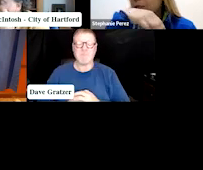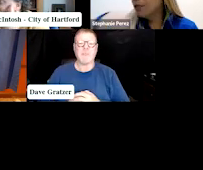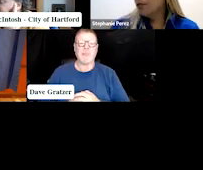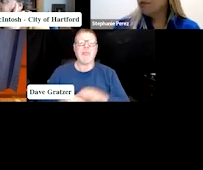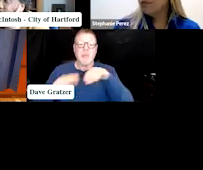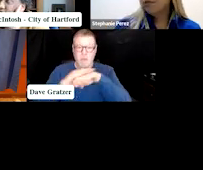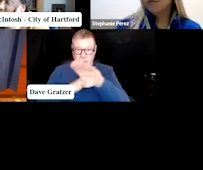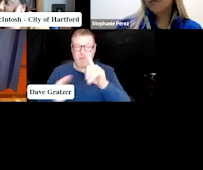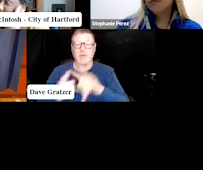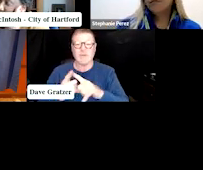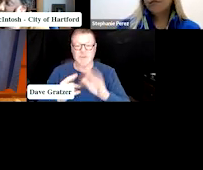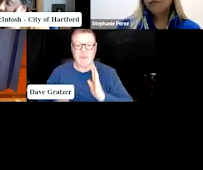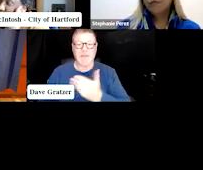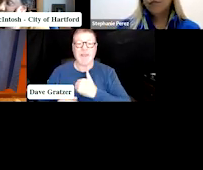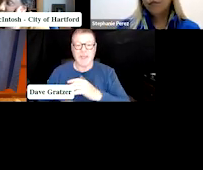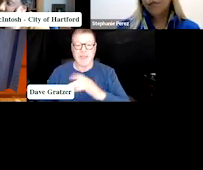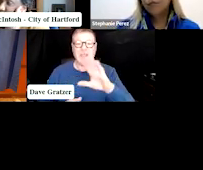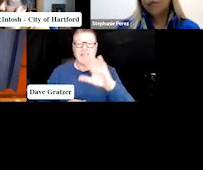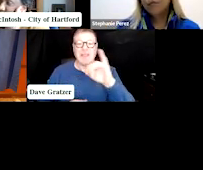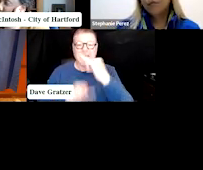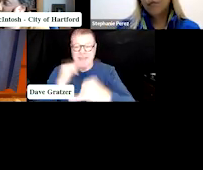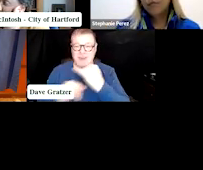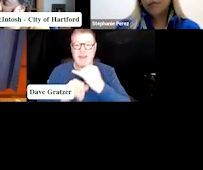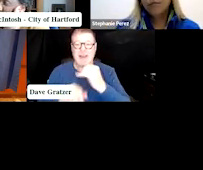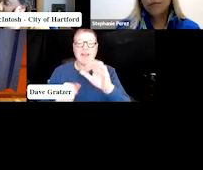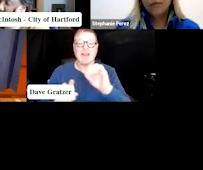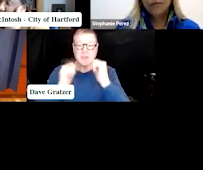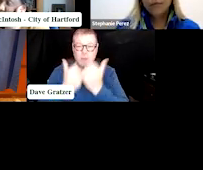International Associations Chiefs of Police or you can access it directly through